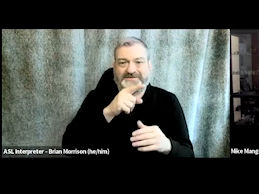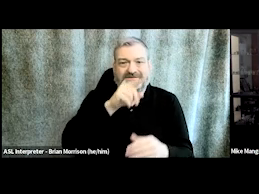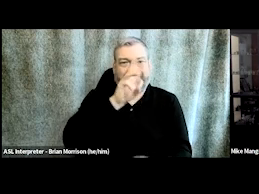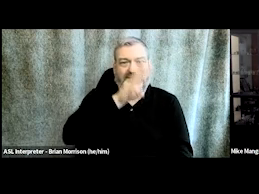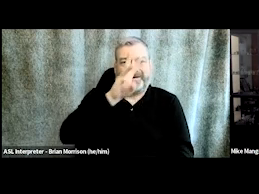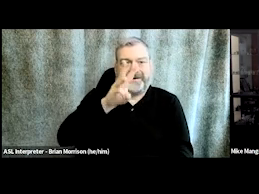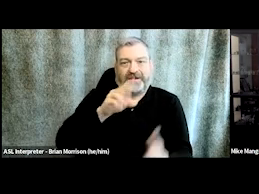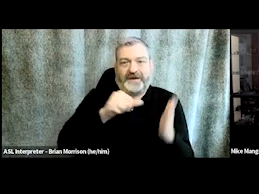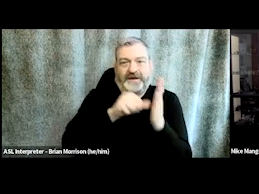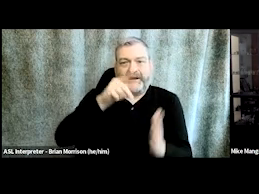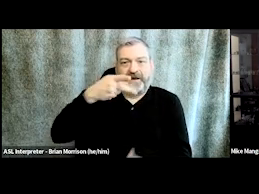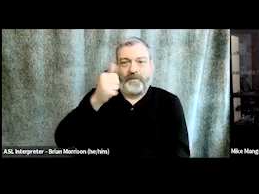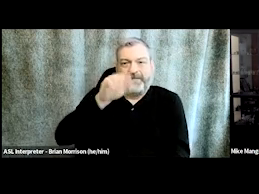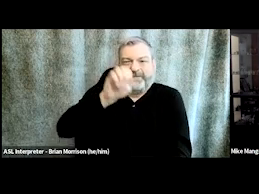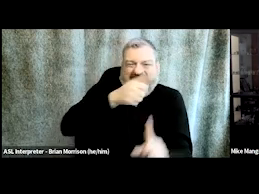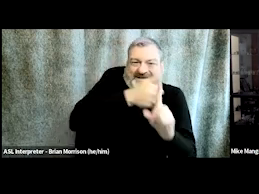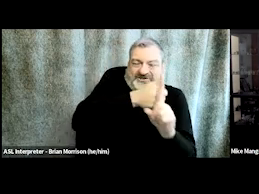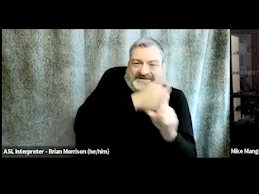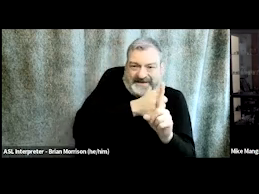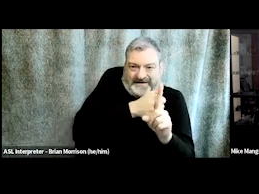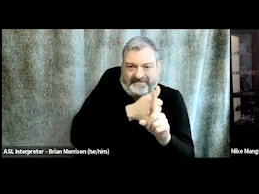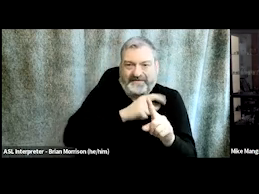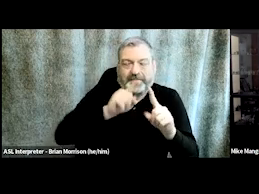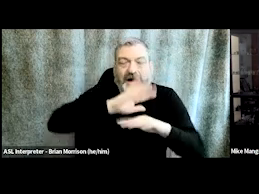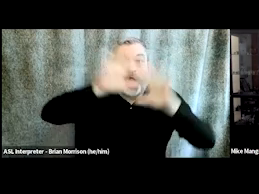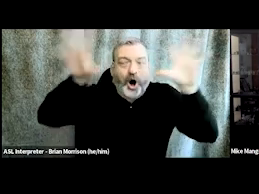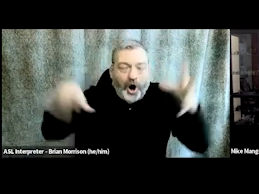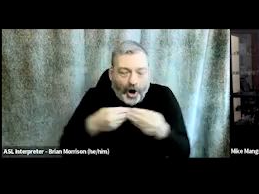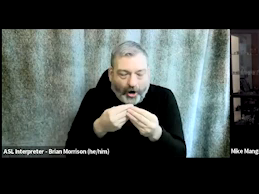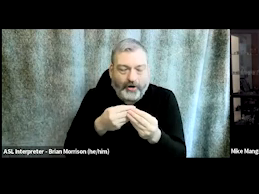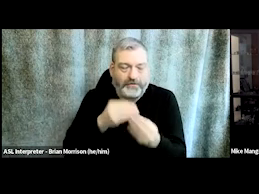what guidelines to follow when producing that content is also defined here.